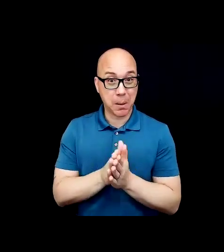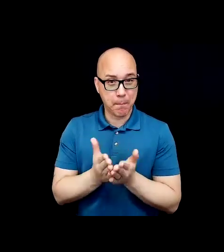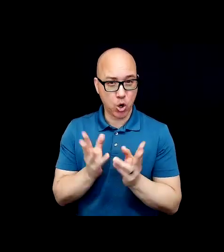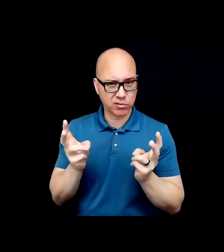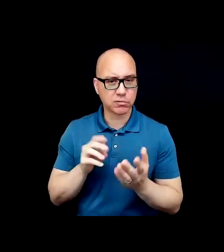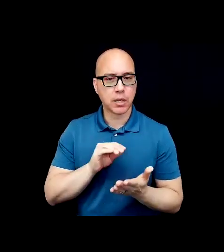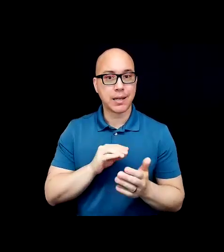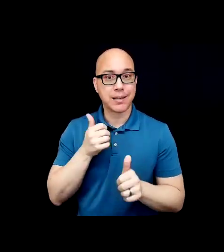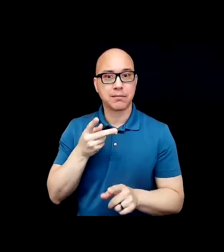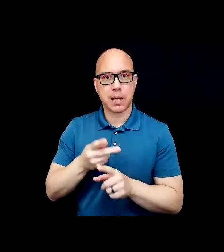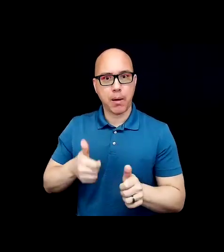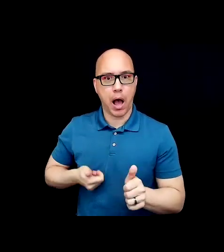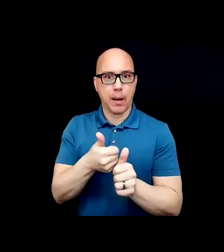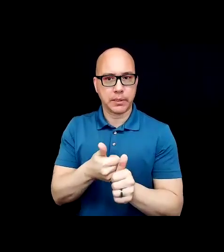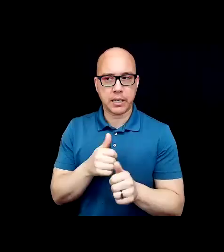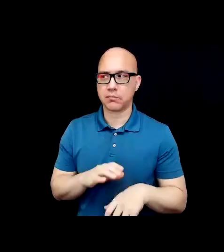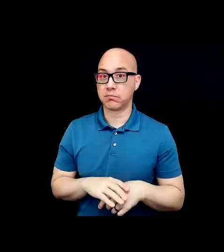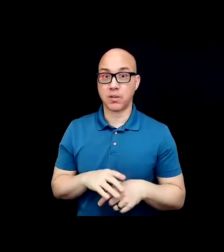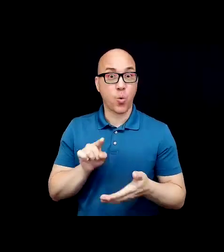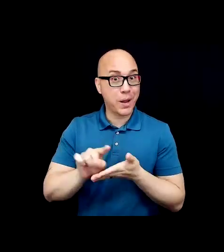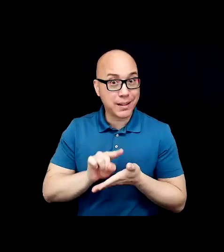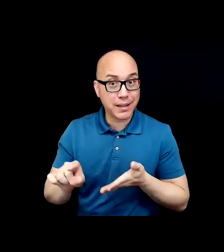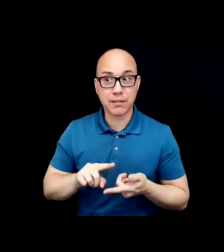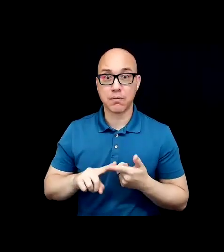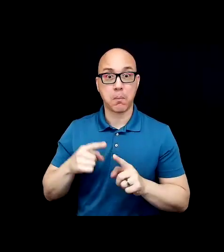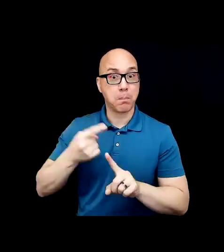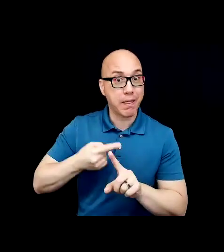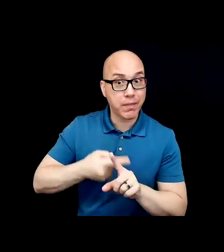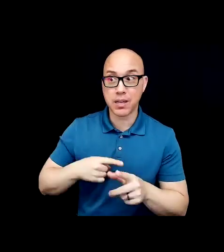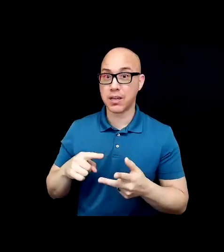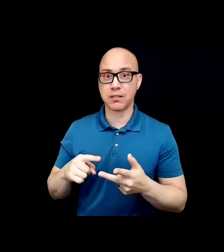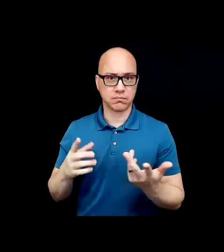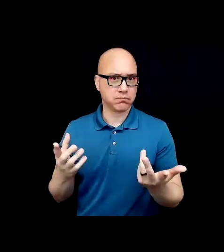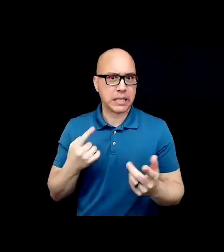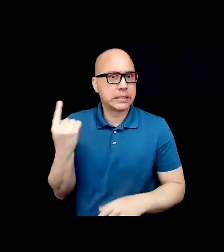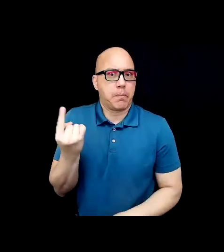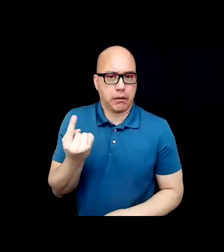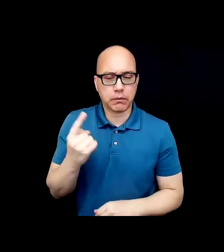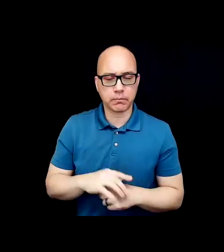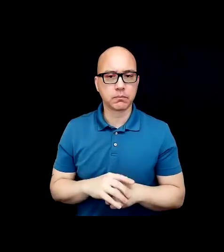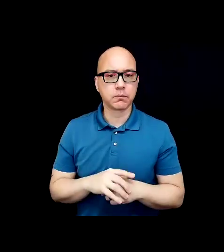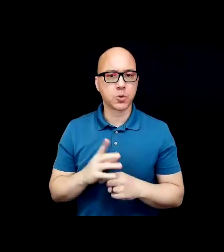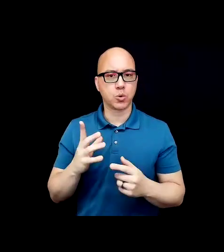some type of schedule. Set an appointment with yourself to get your data current. Please do